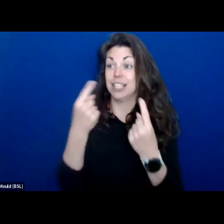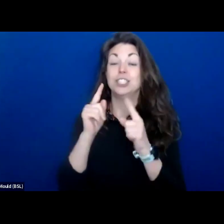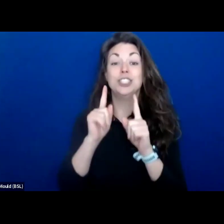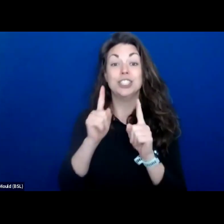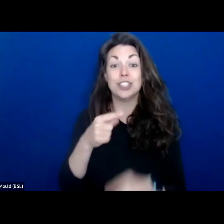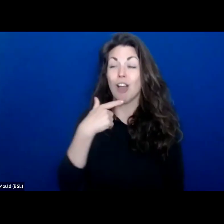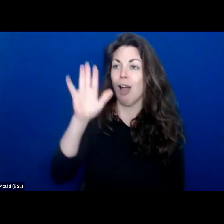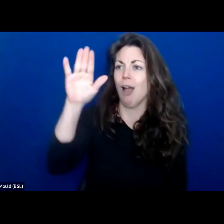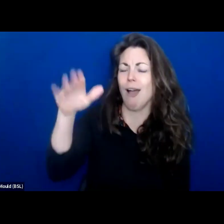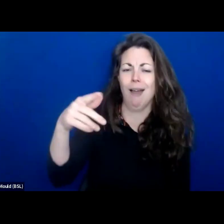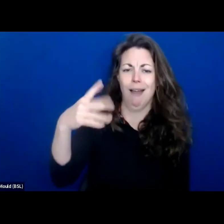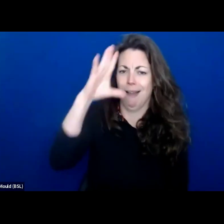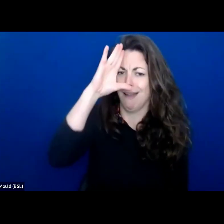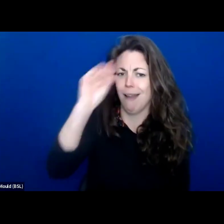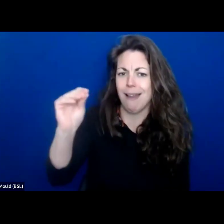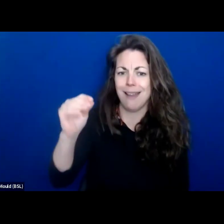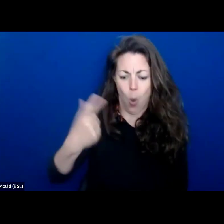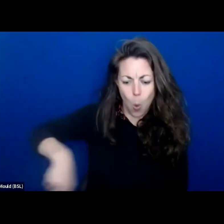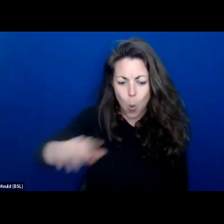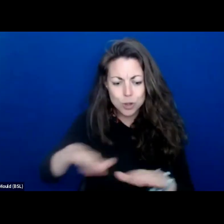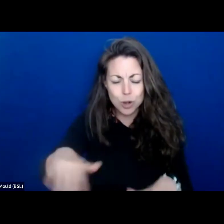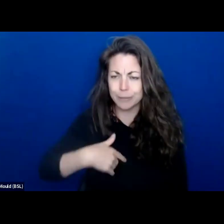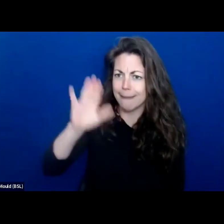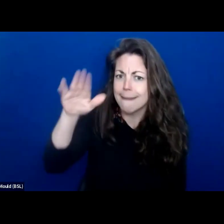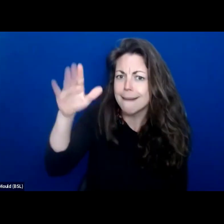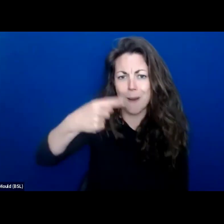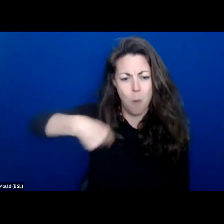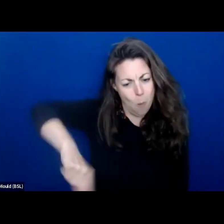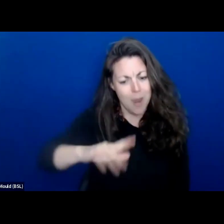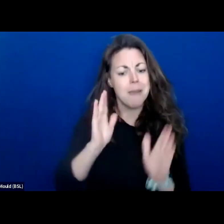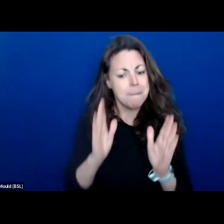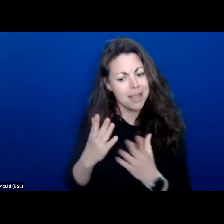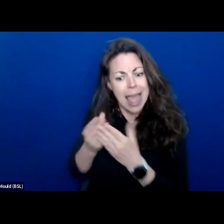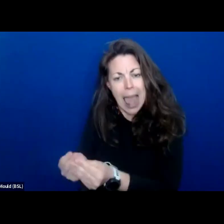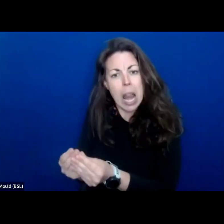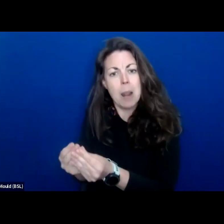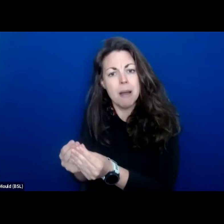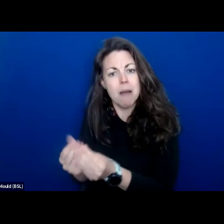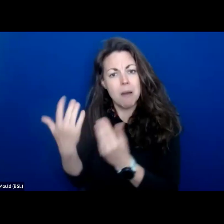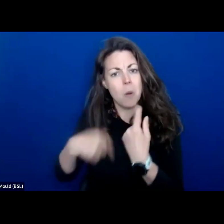all the children there that we had to help these poor children that, at the time, that was about Africa.